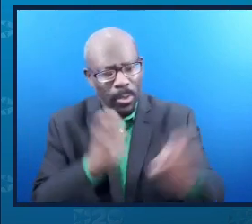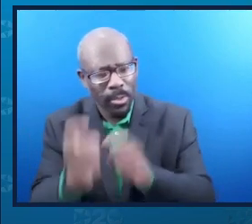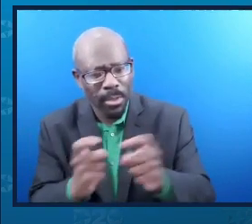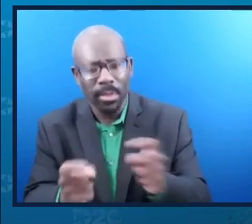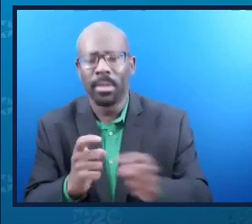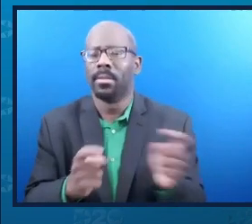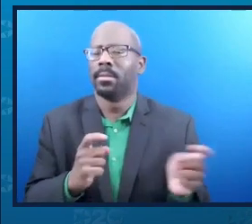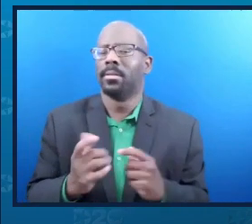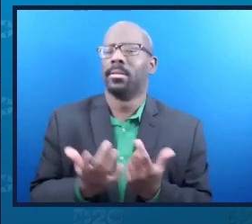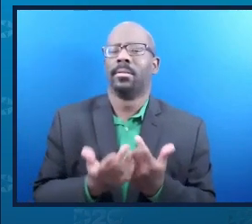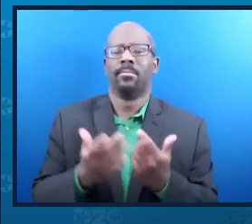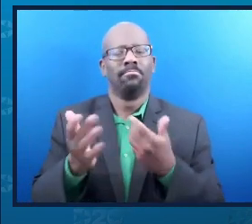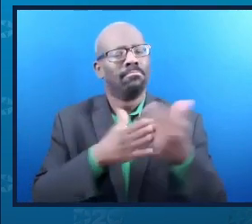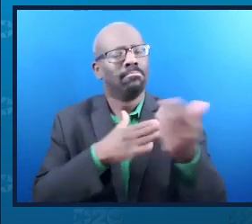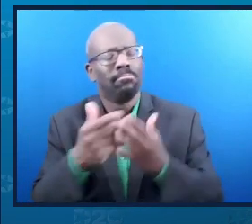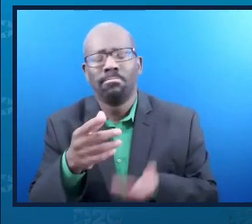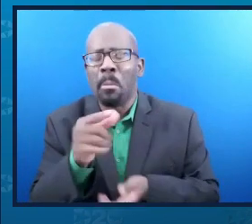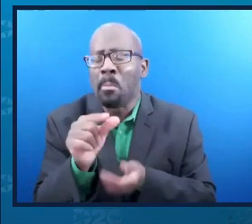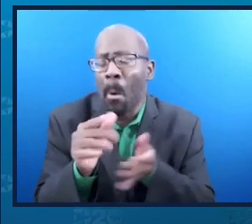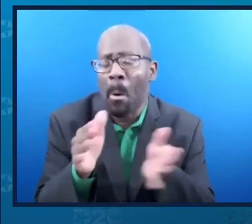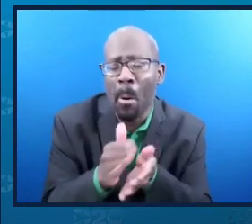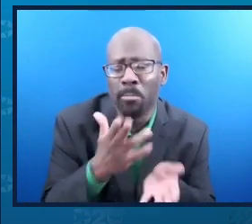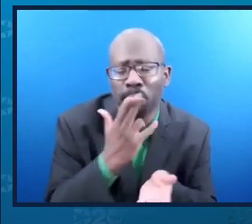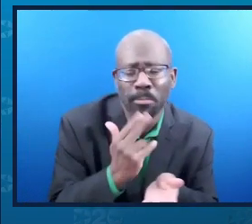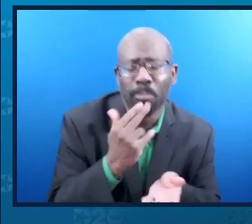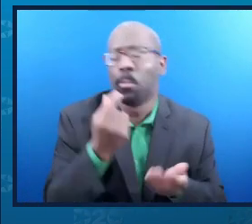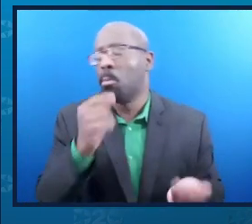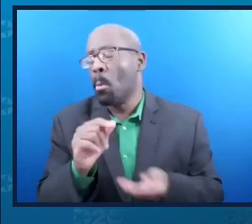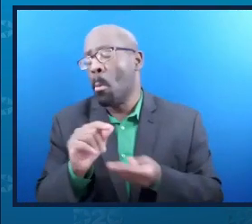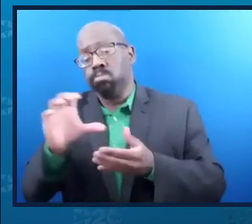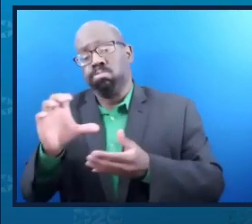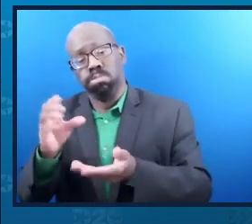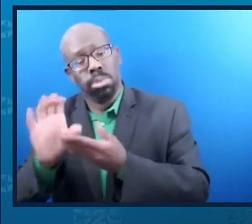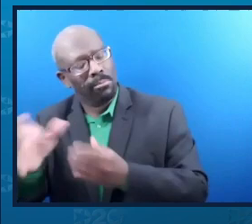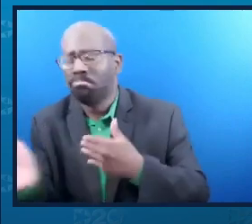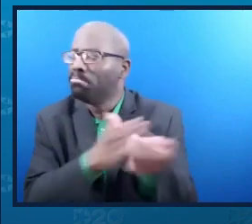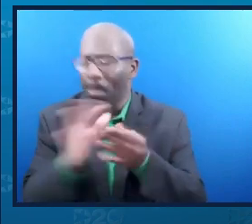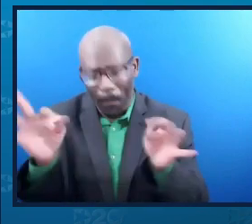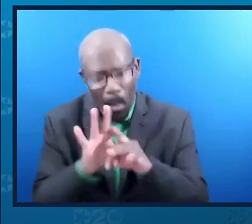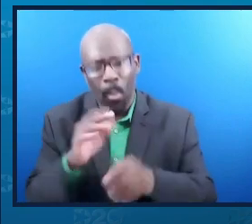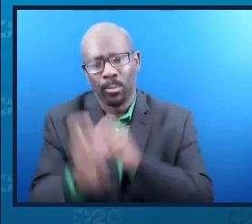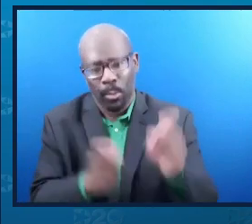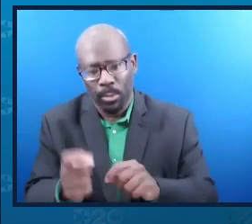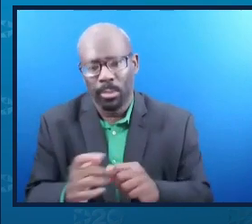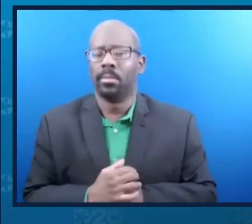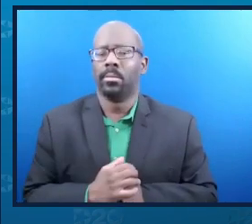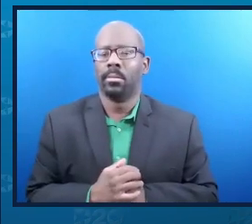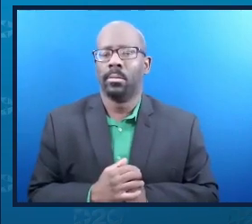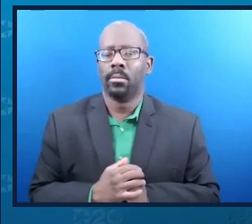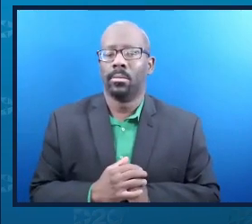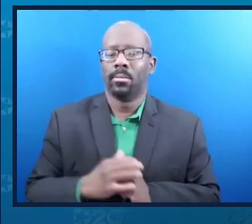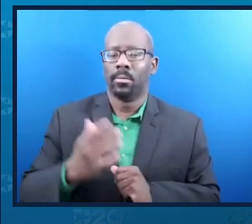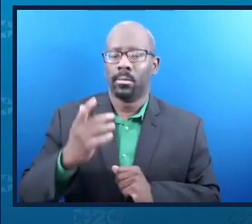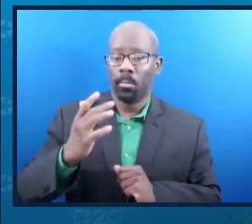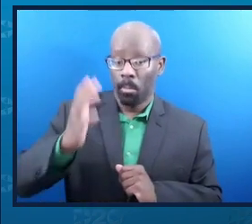CAMPAIGN. LAST YEAR, UNDER SPEAKER PELOSI'S LEADERSHIP, THE HOUSE REAUTHORIZED THE VIOLENCE